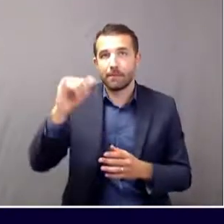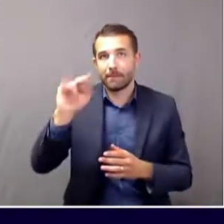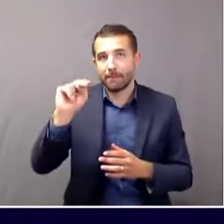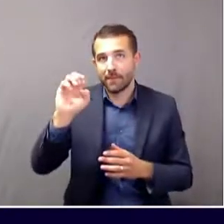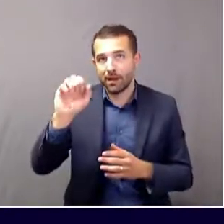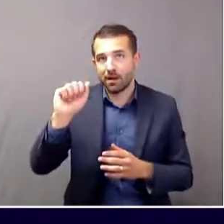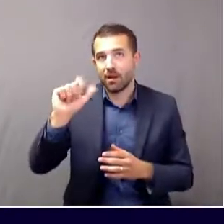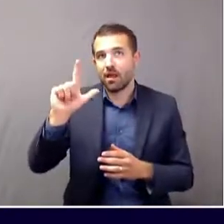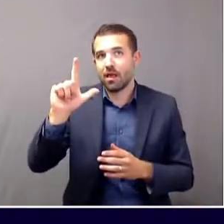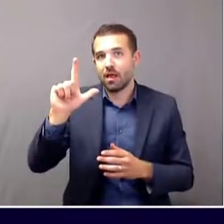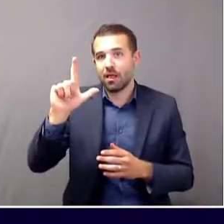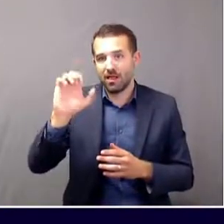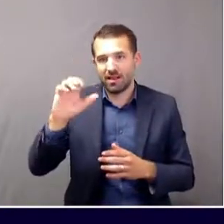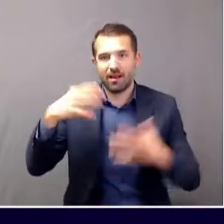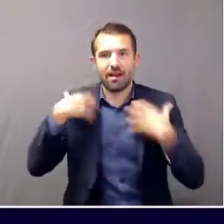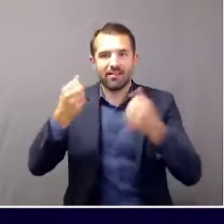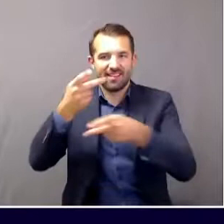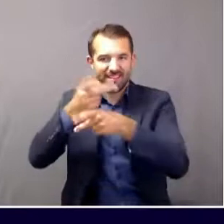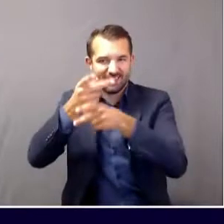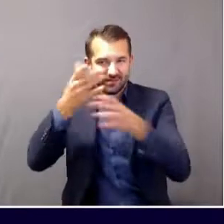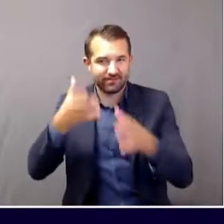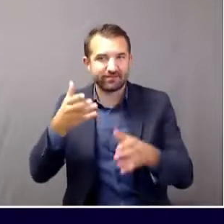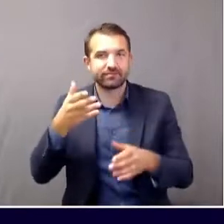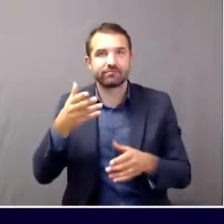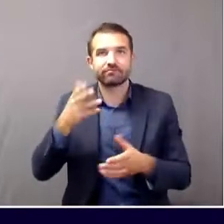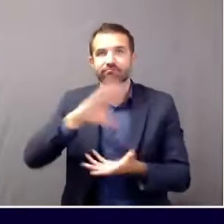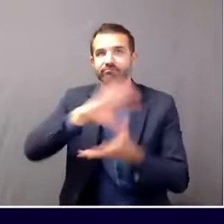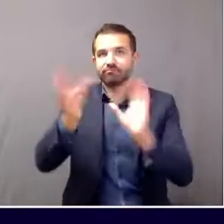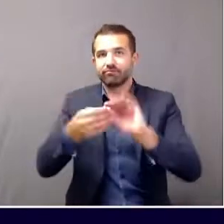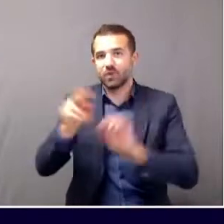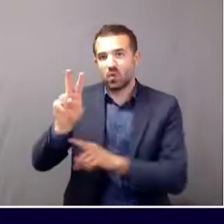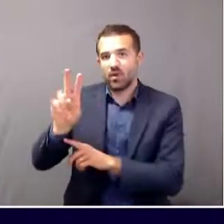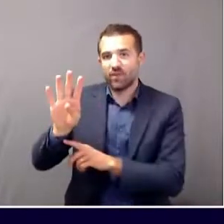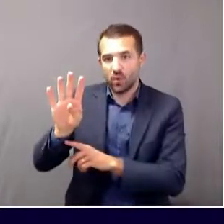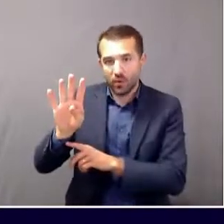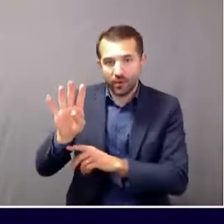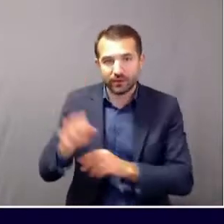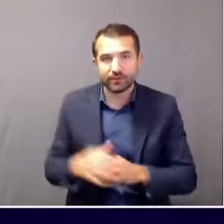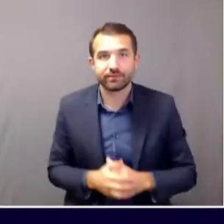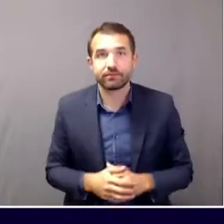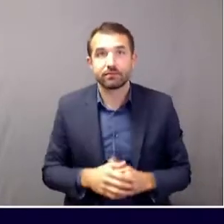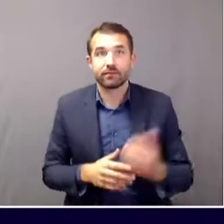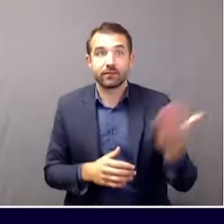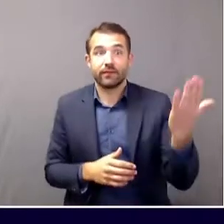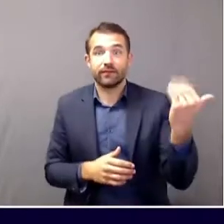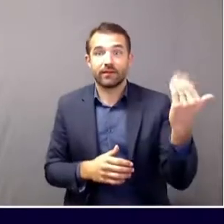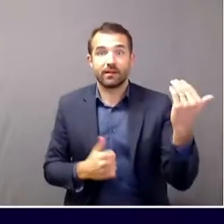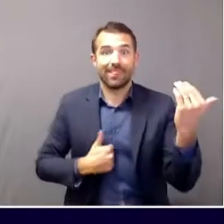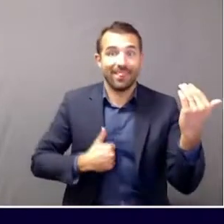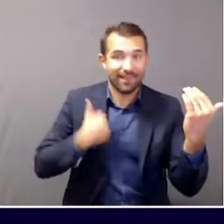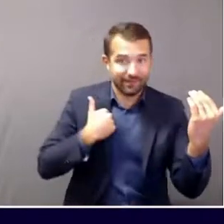four cases fifteen of which are